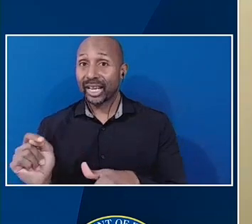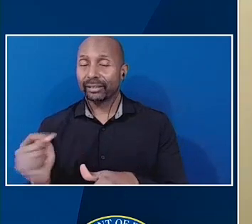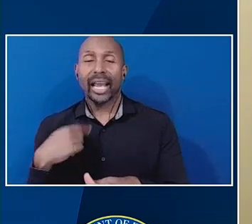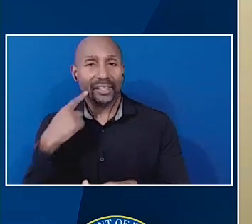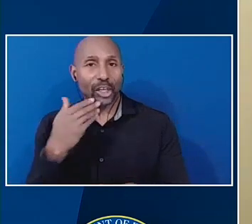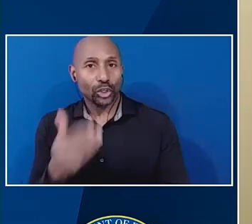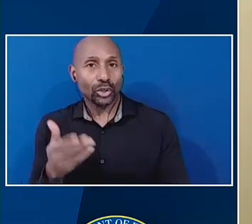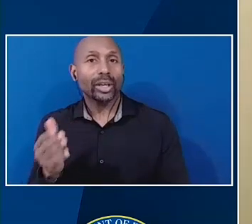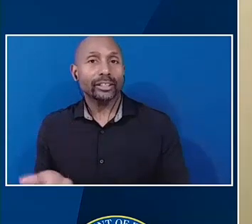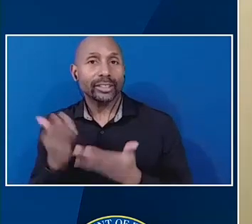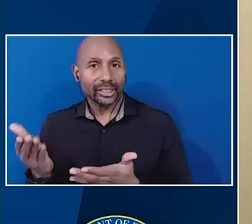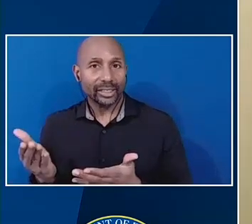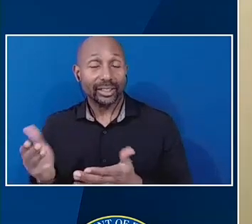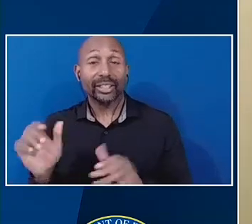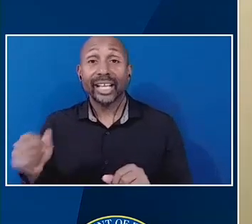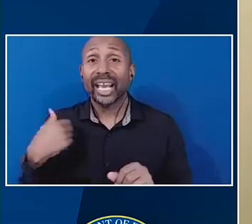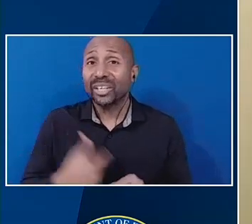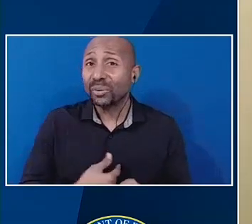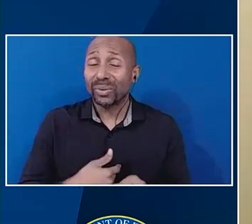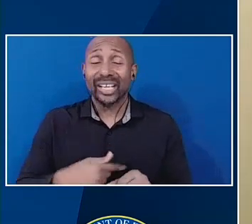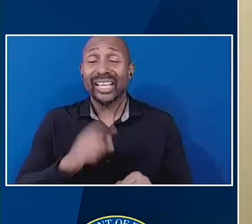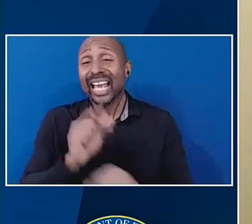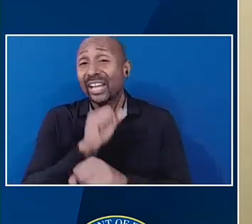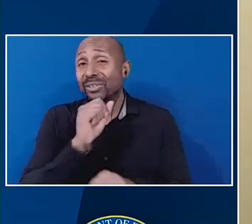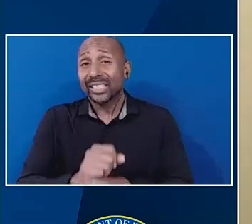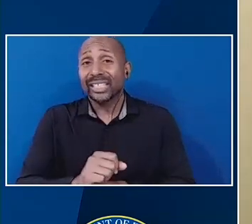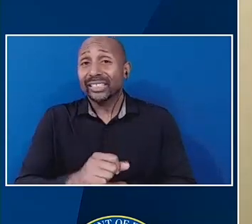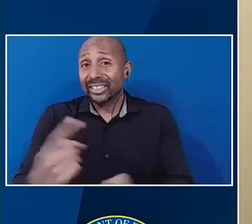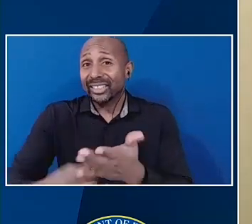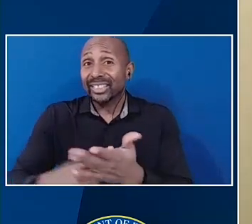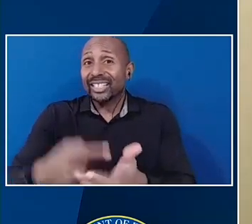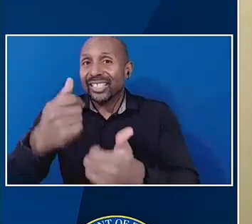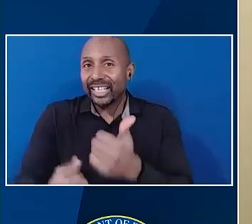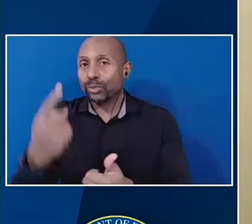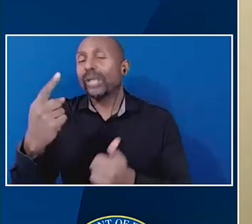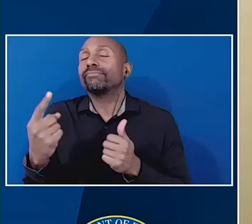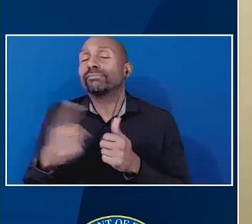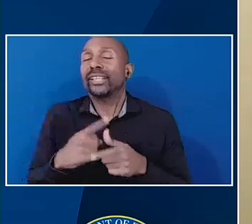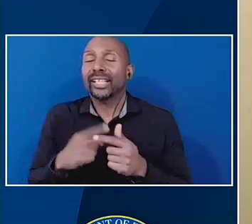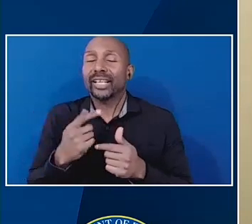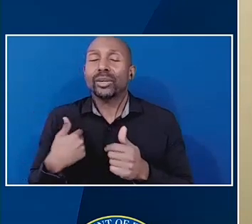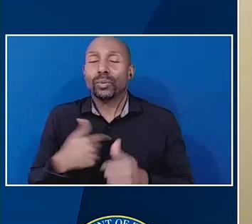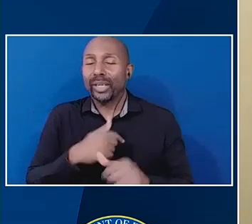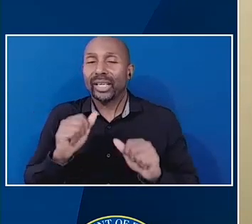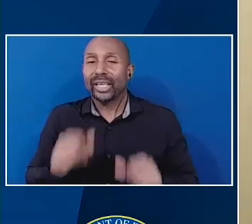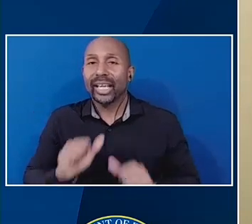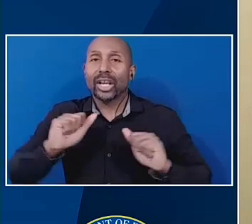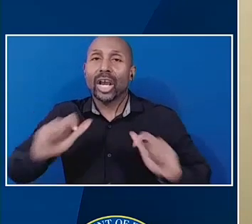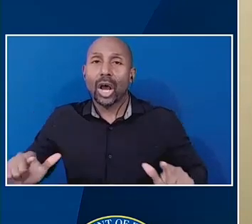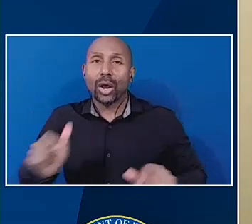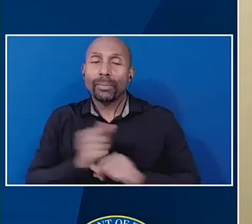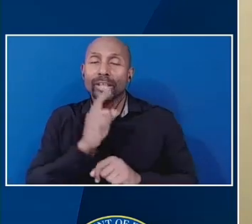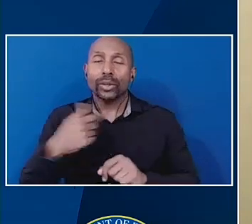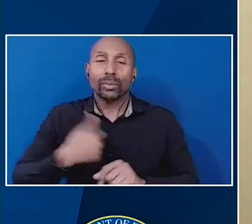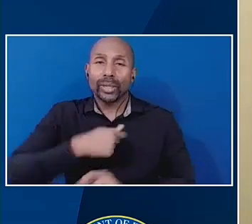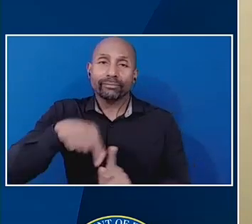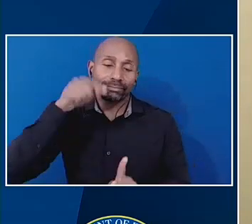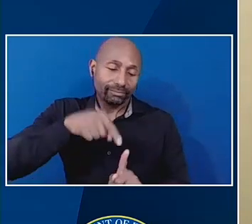change? I mean, just so we can all be specific about the change that we're speaking to and not be jumping all over.